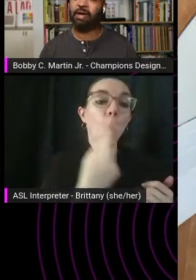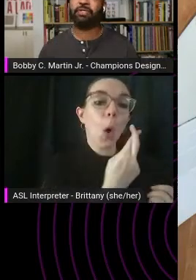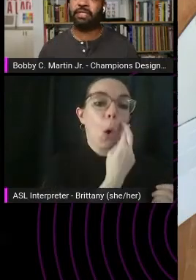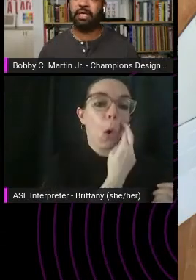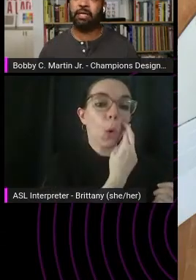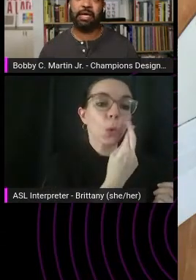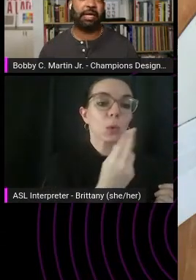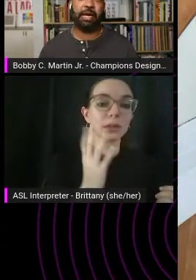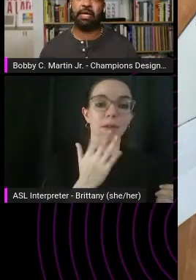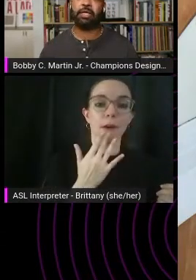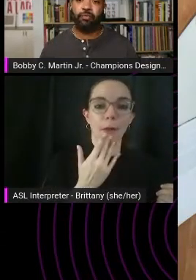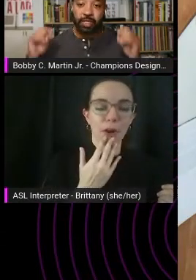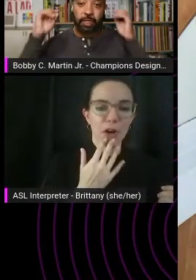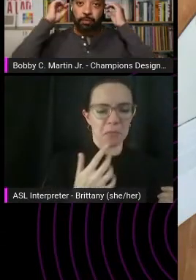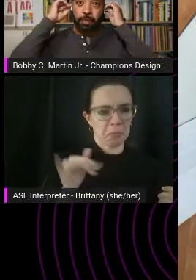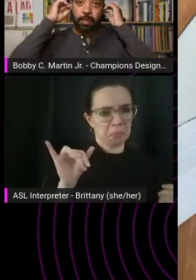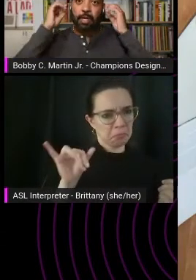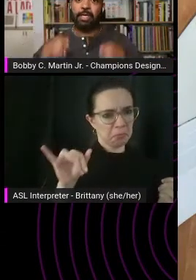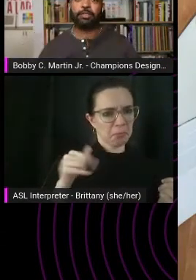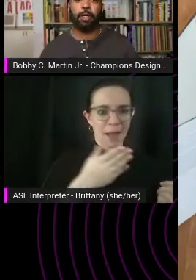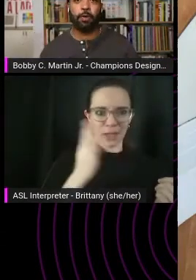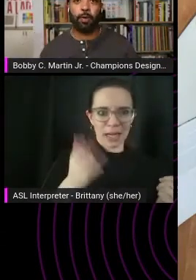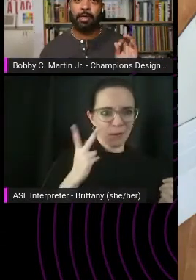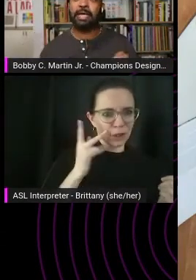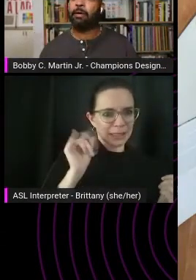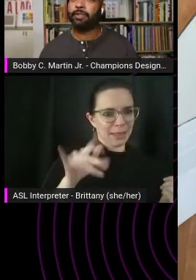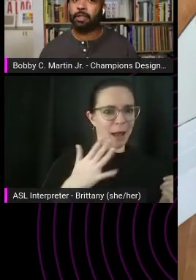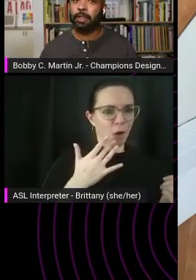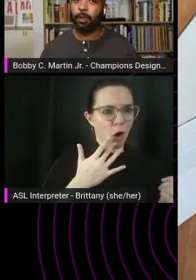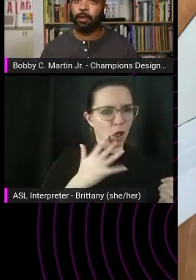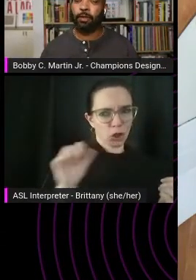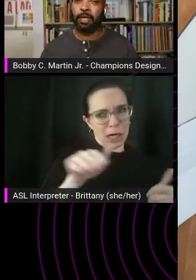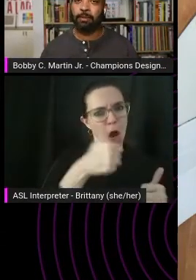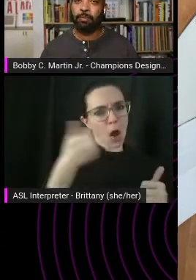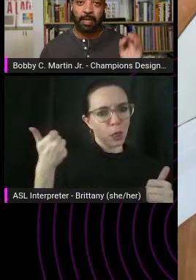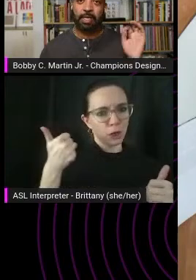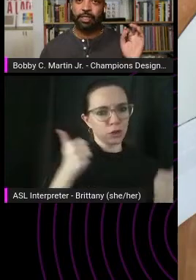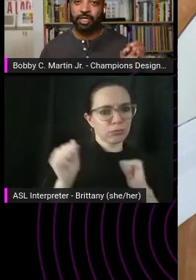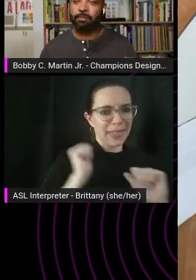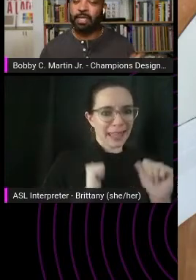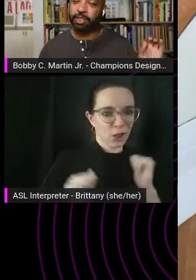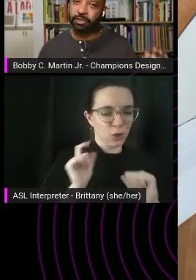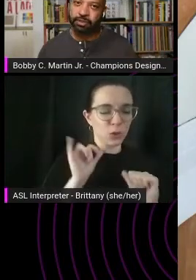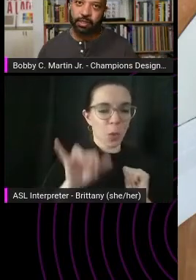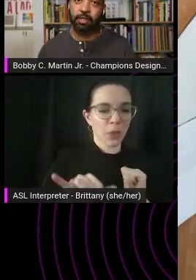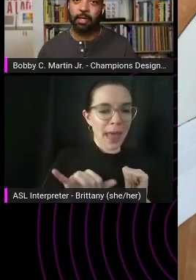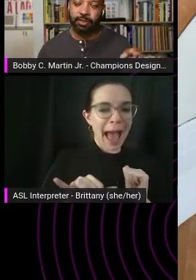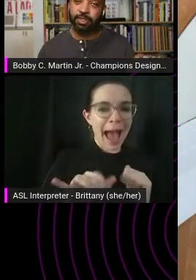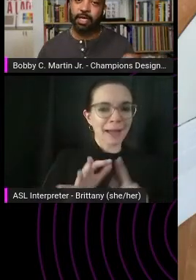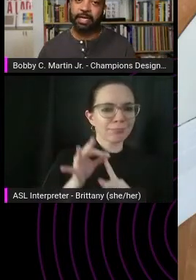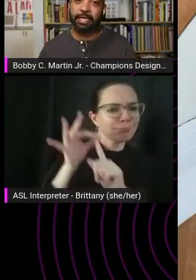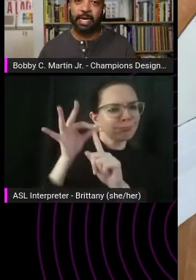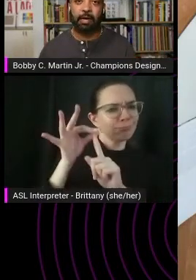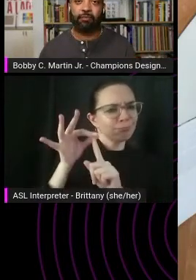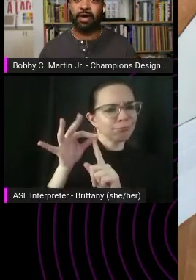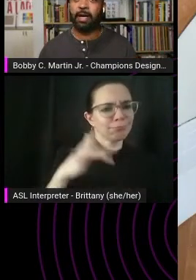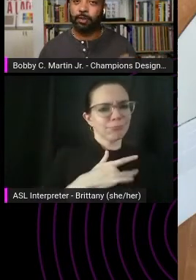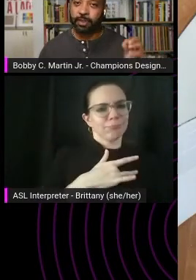I've never seen in any other venue. And so, that was a little gem that just stuck in our files.